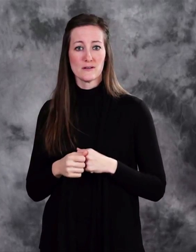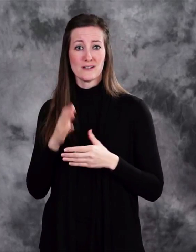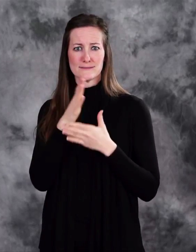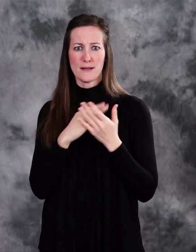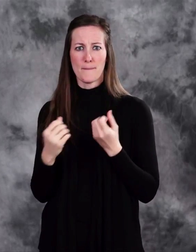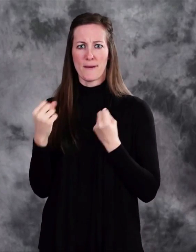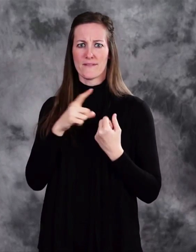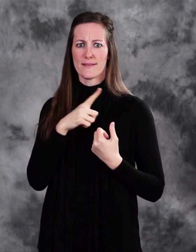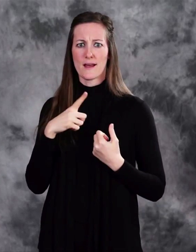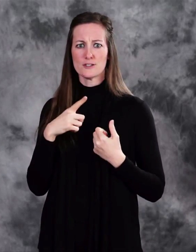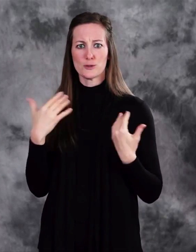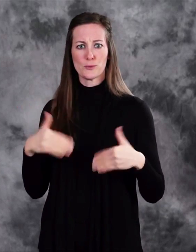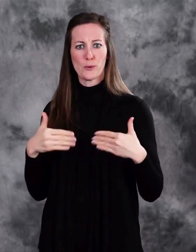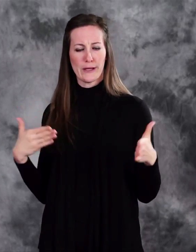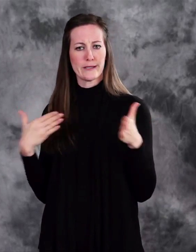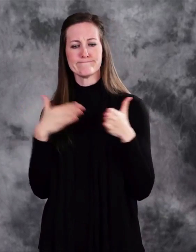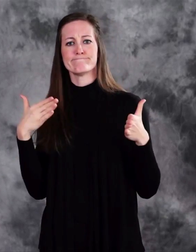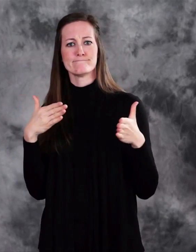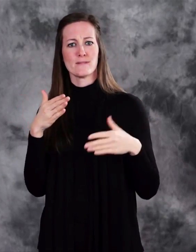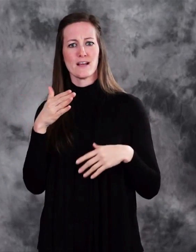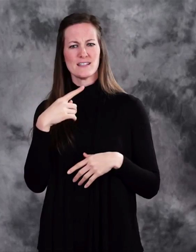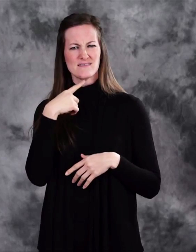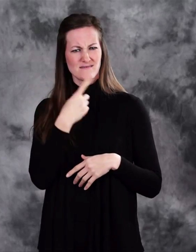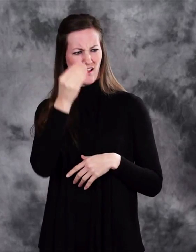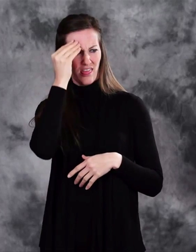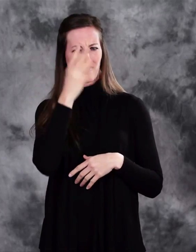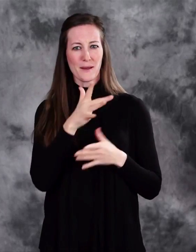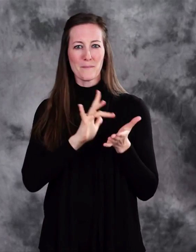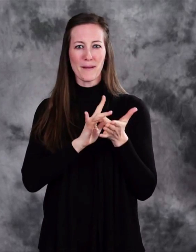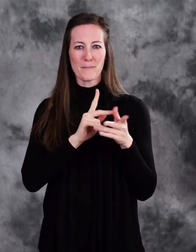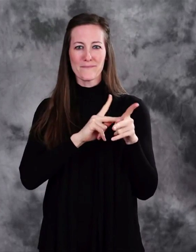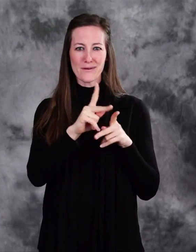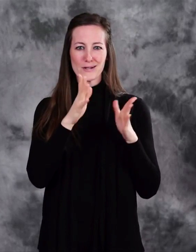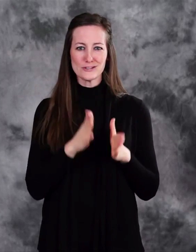Some powerful legislators oppose telling medical professionals